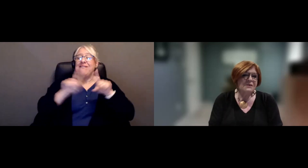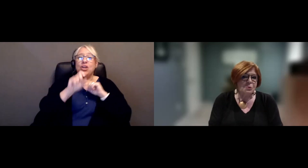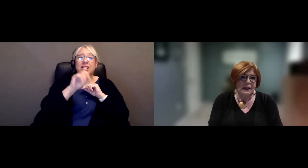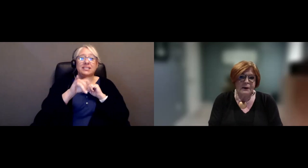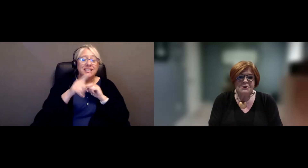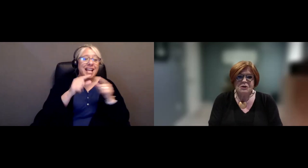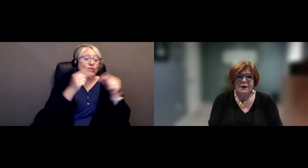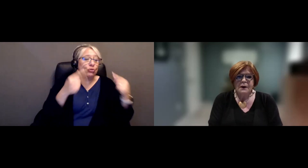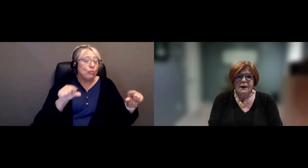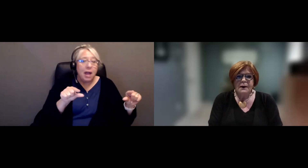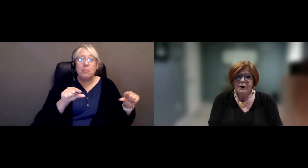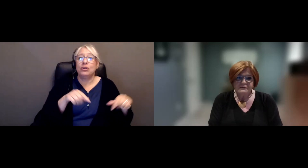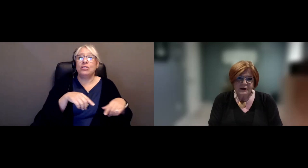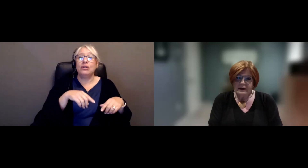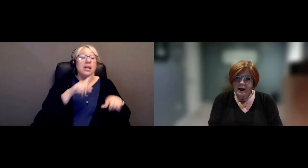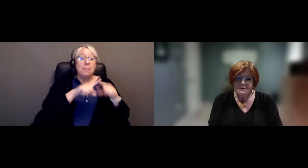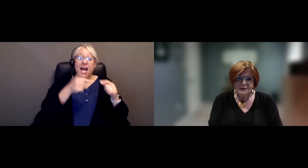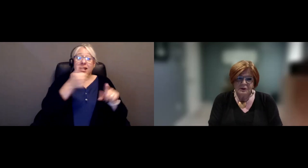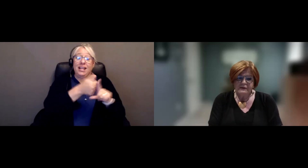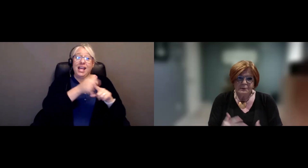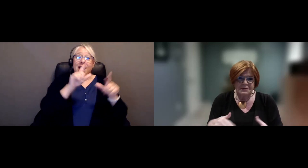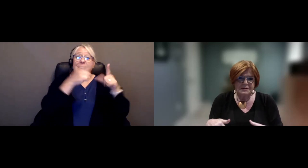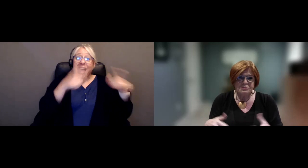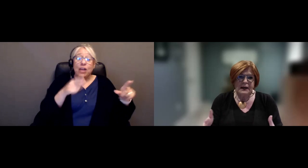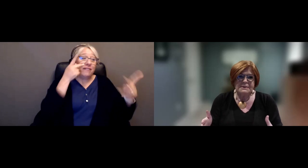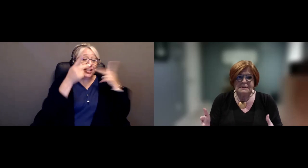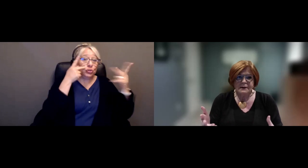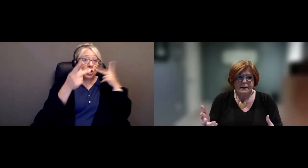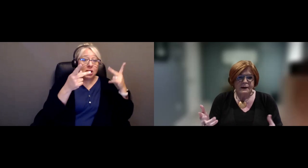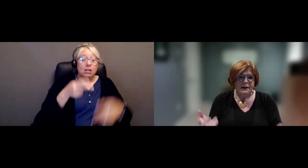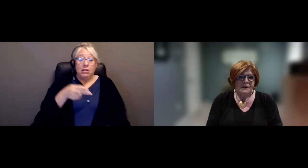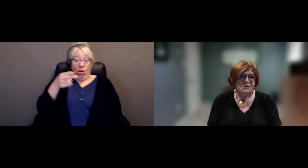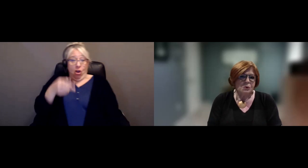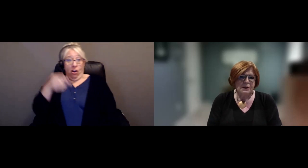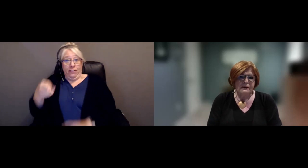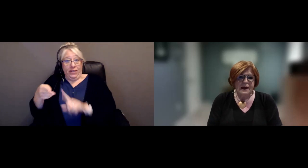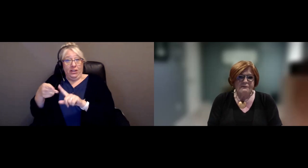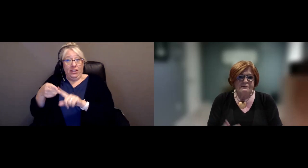a visual language. Hard of hearing, absolutely. If a person is raised in a school and they have